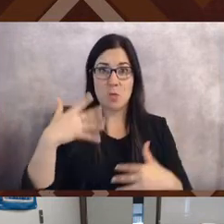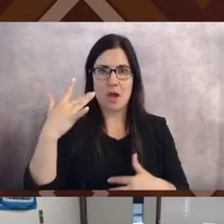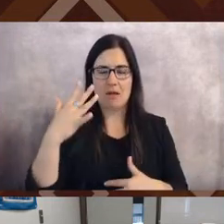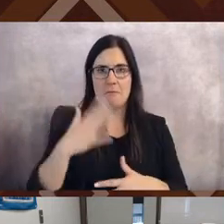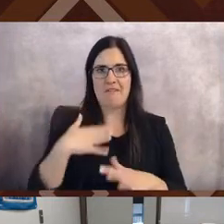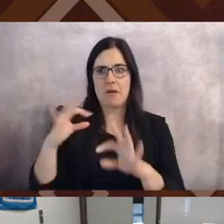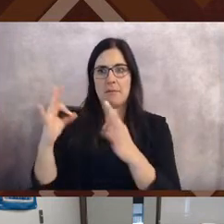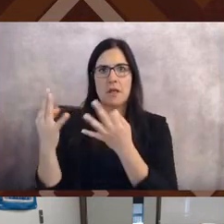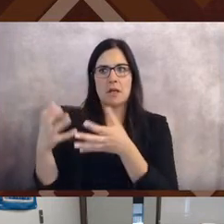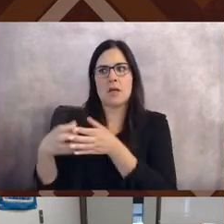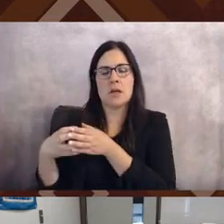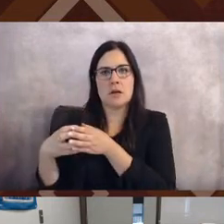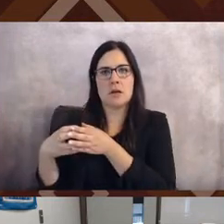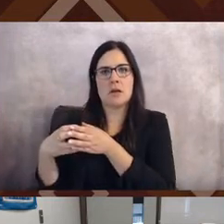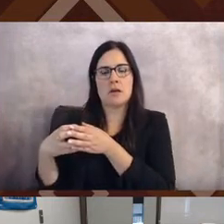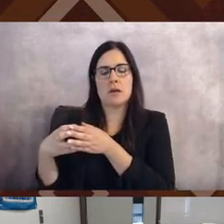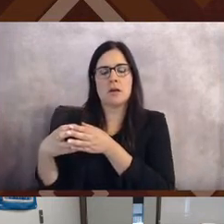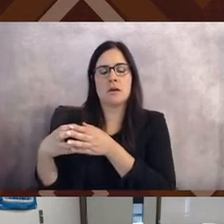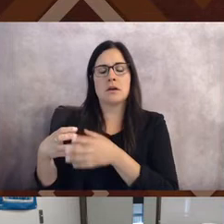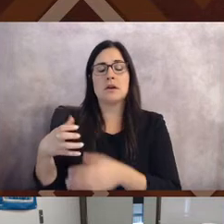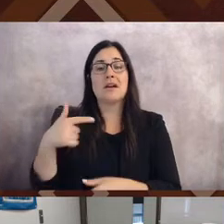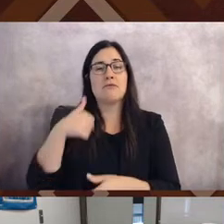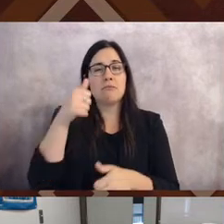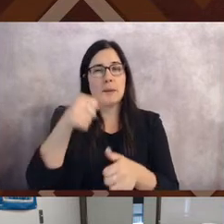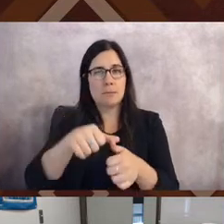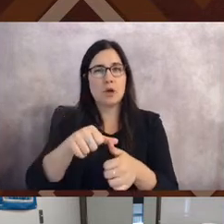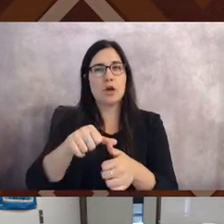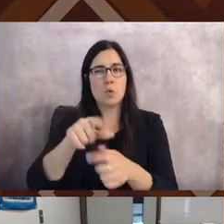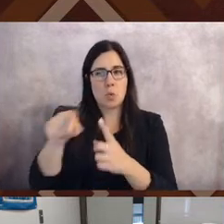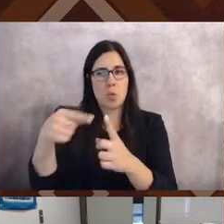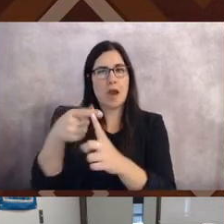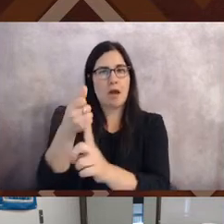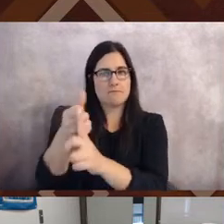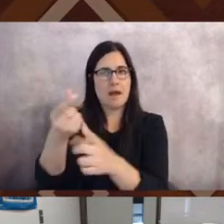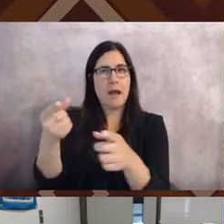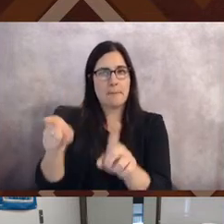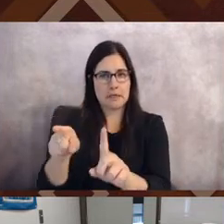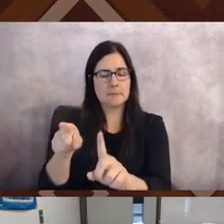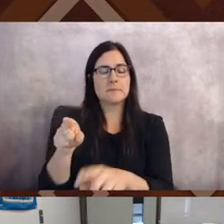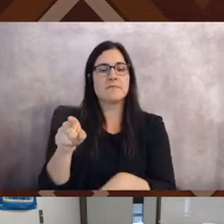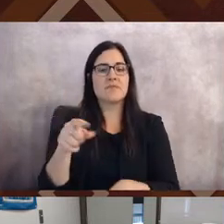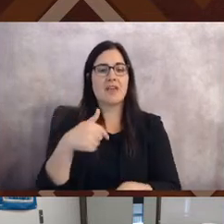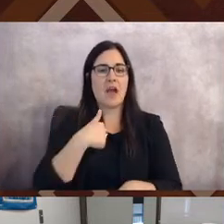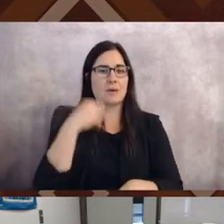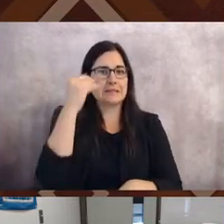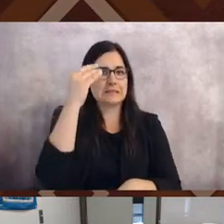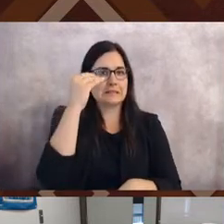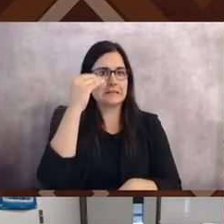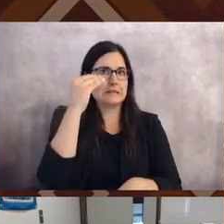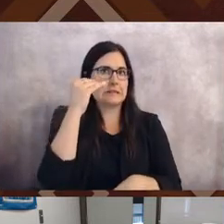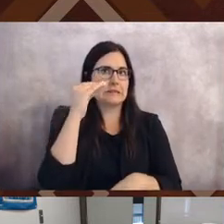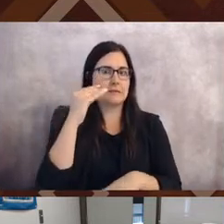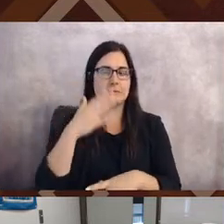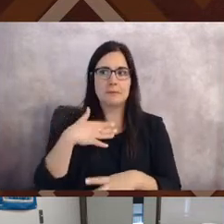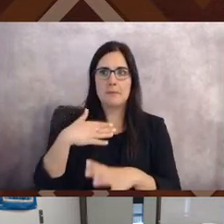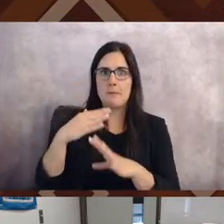You know, when I remember around the time when when this when this happened, I was thinking so much about my life, about my mom every day